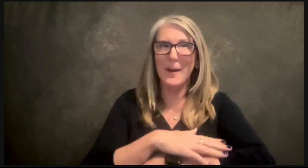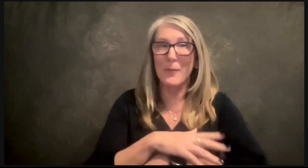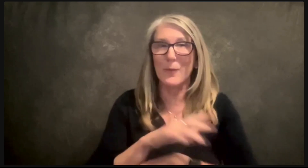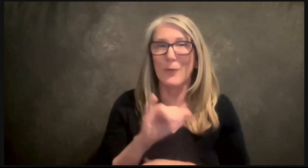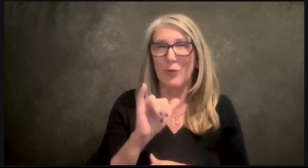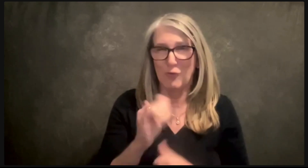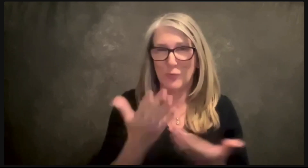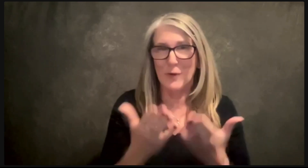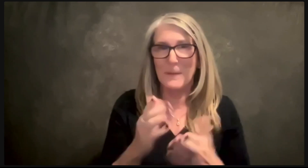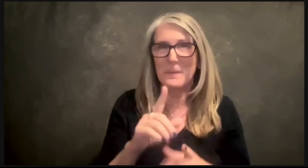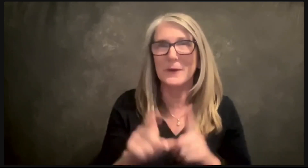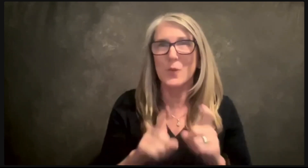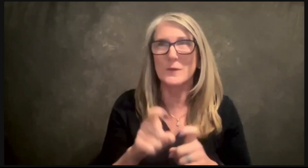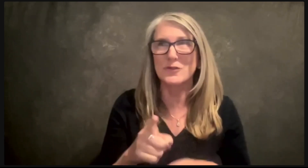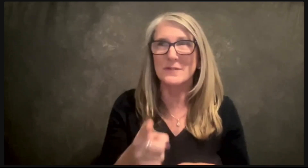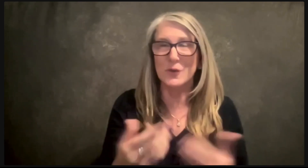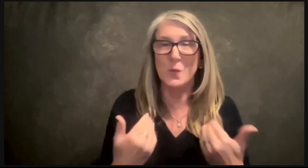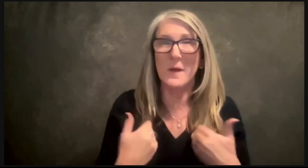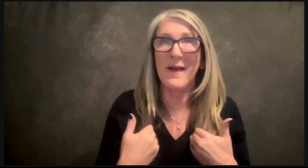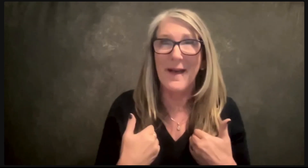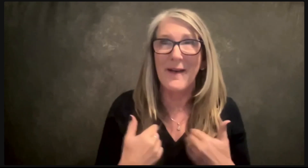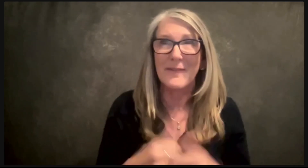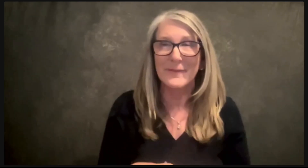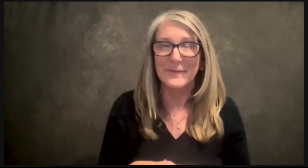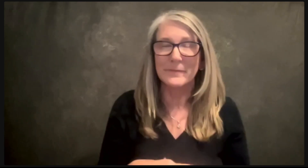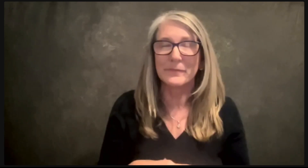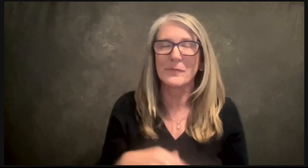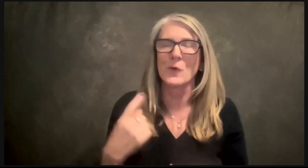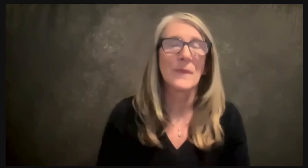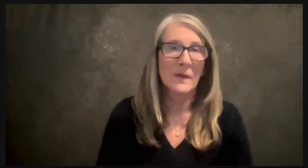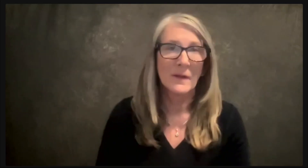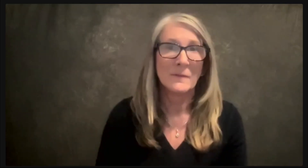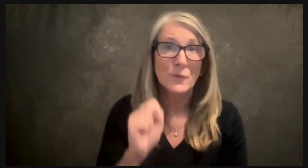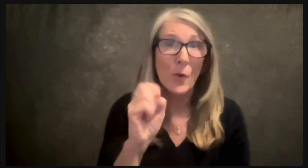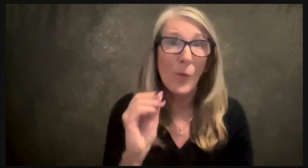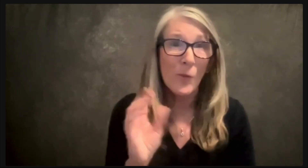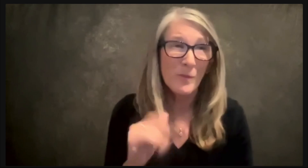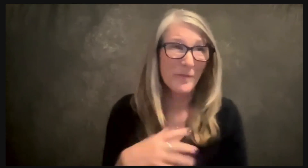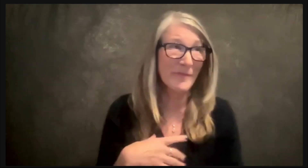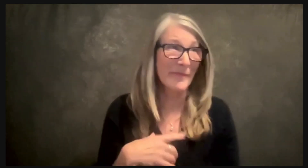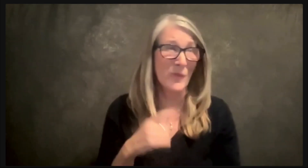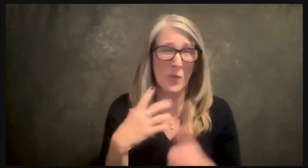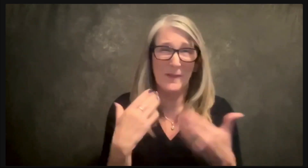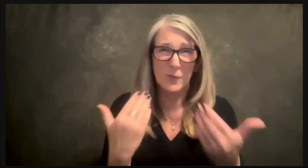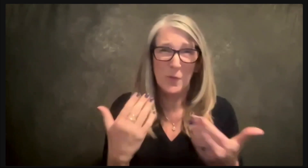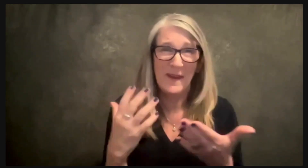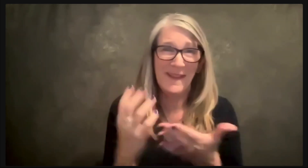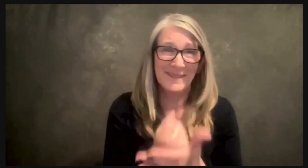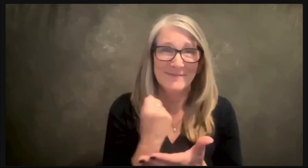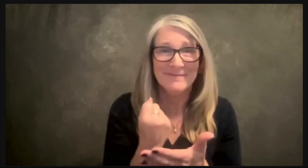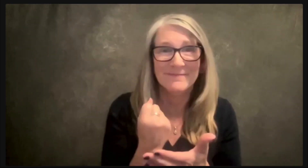where to start, and who should be at the table. Those are all good questions, I'm sure, you're asking.